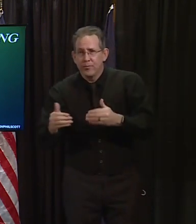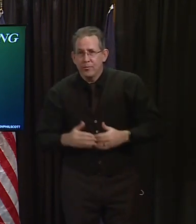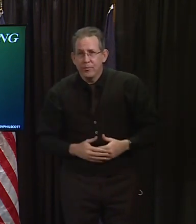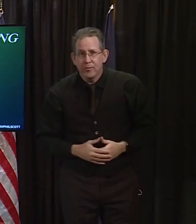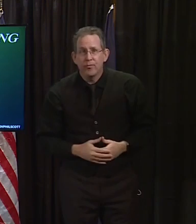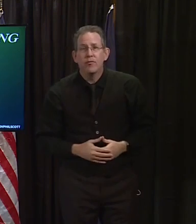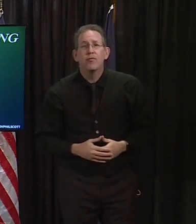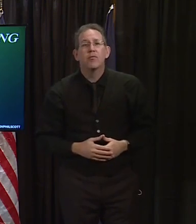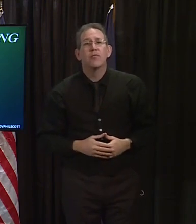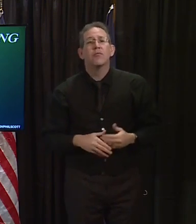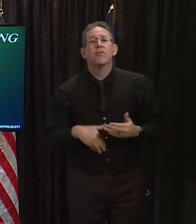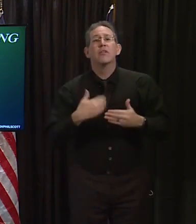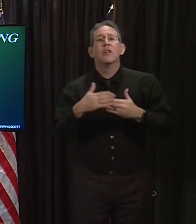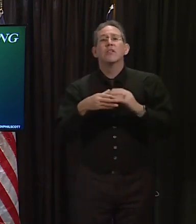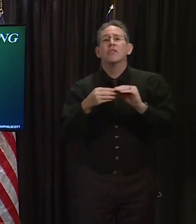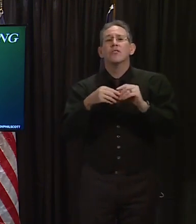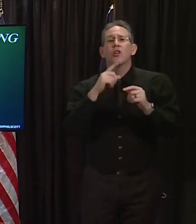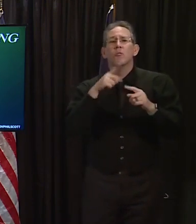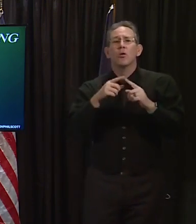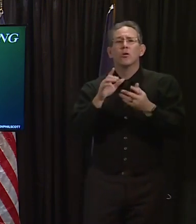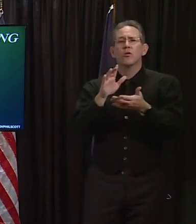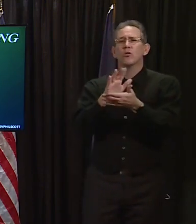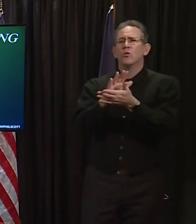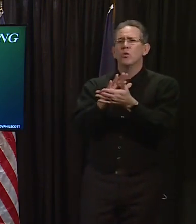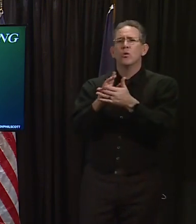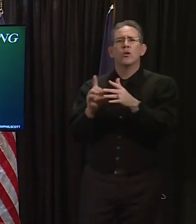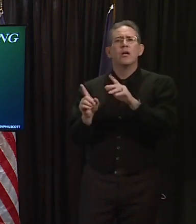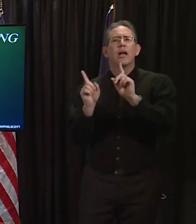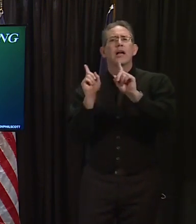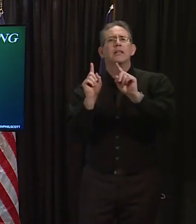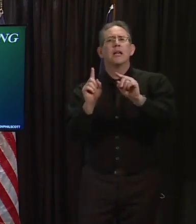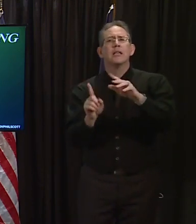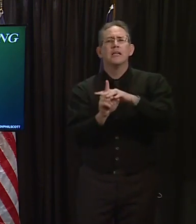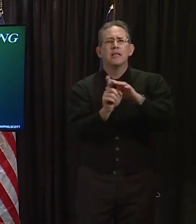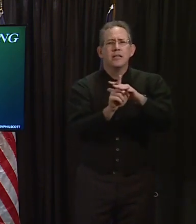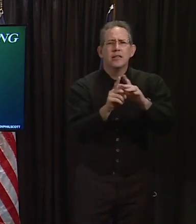waivers pertain to the number of days each year that schools are required to